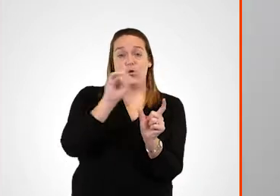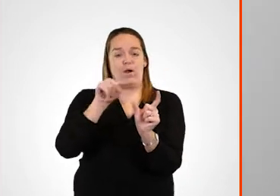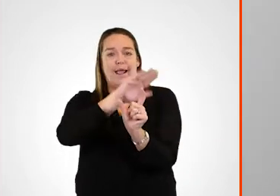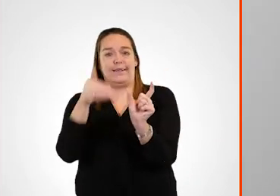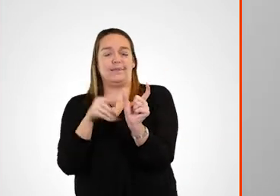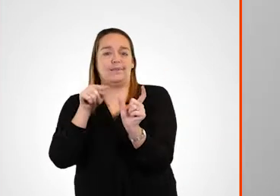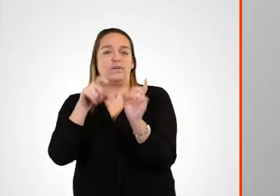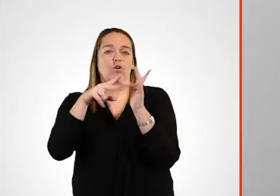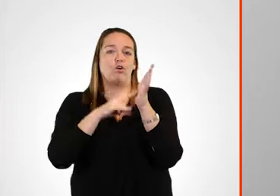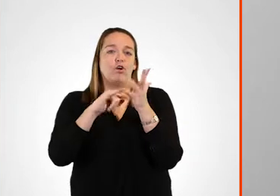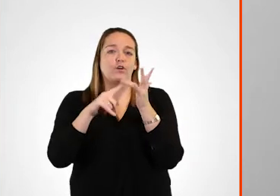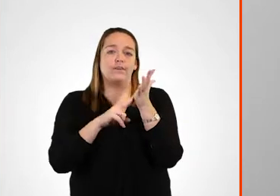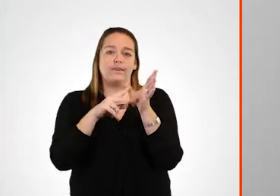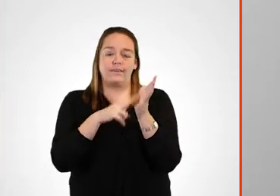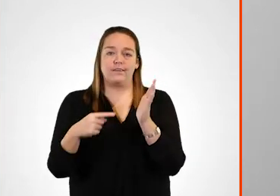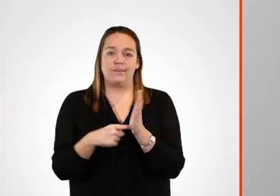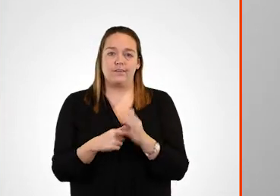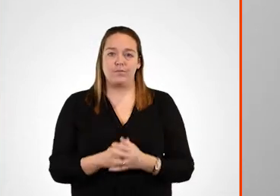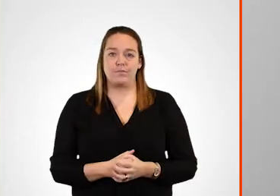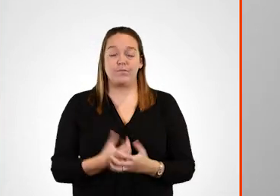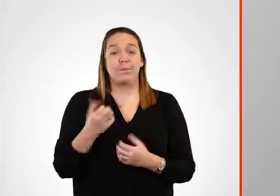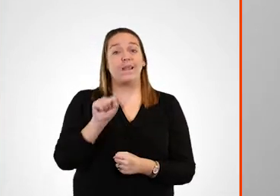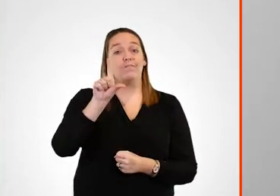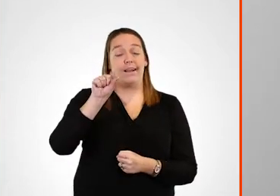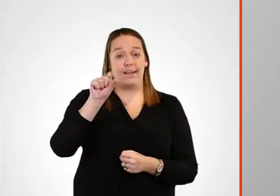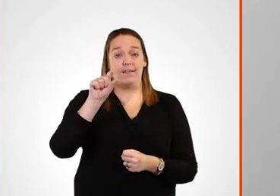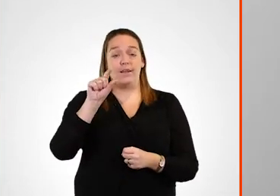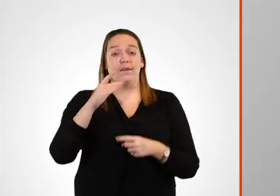And in this study we had 11 pre-lingually deaf children.